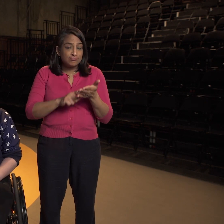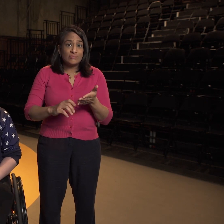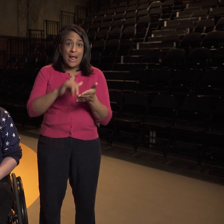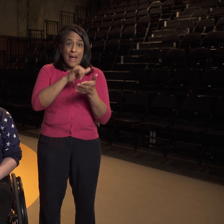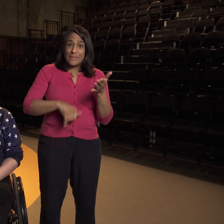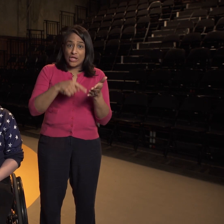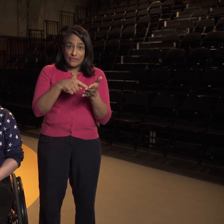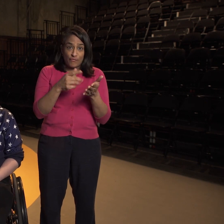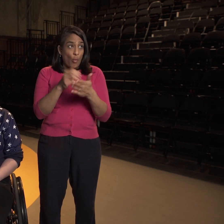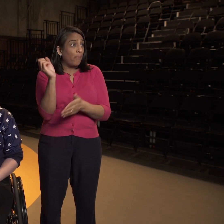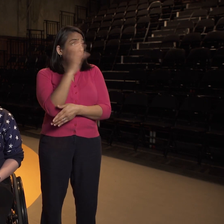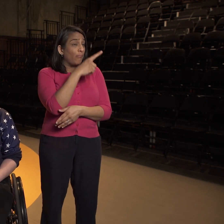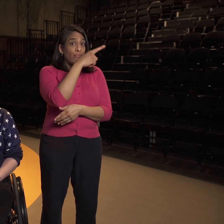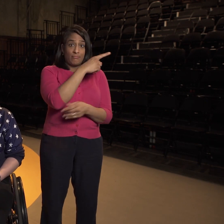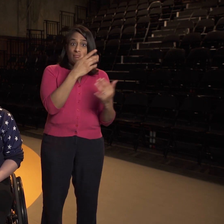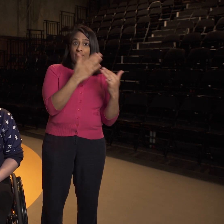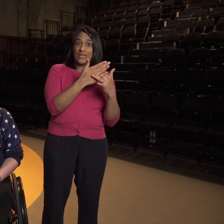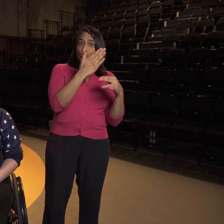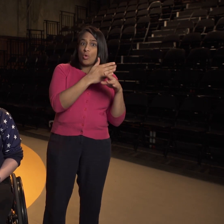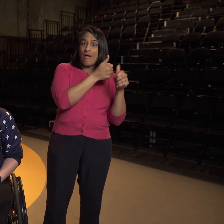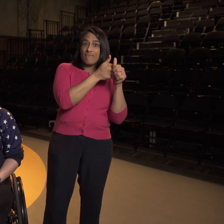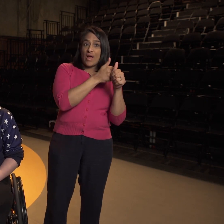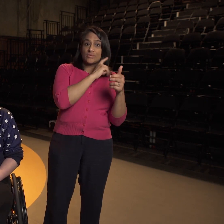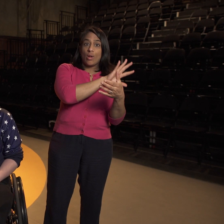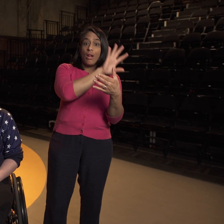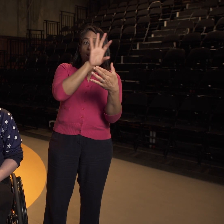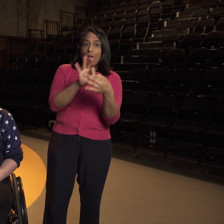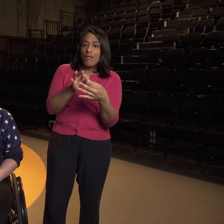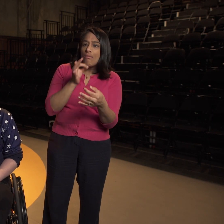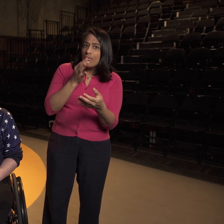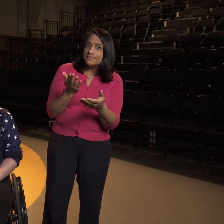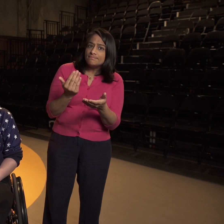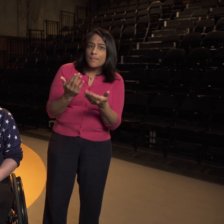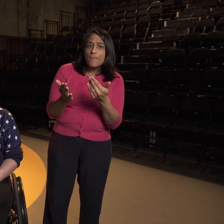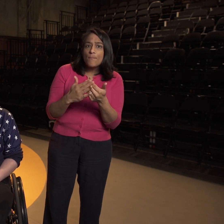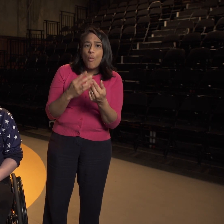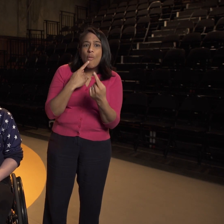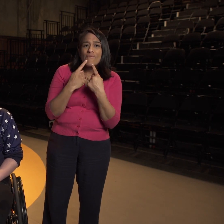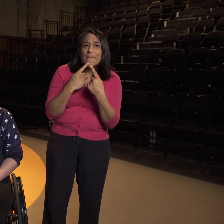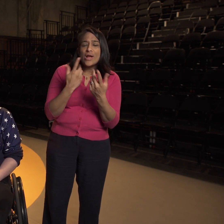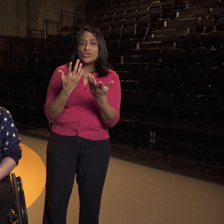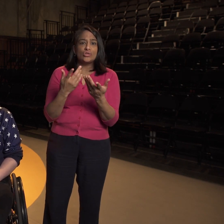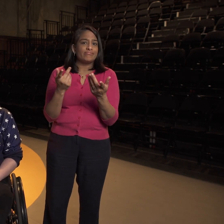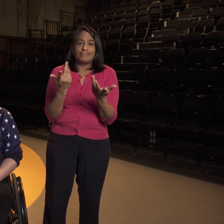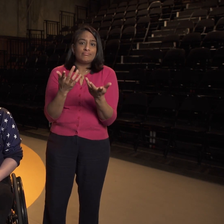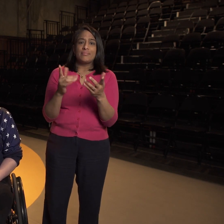After you complete the initial application form, Access to Work advisor will contact you to ask for additional information